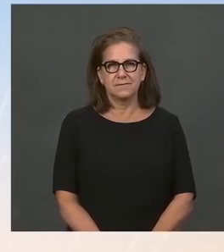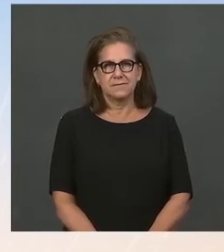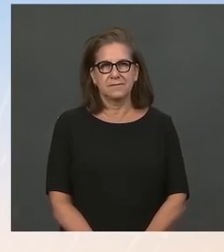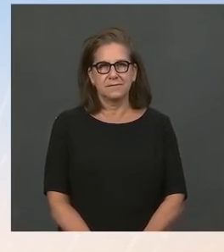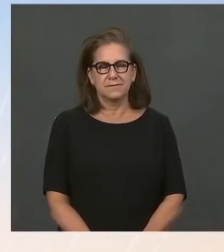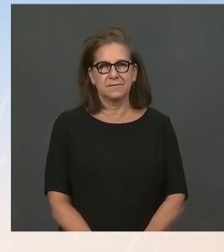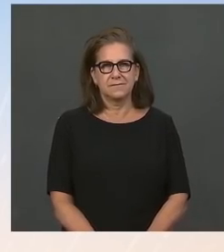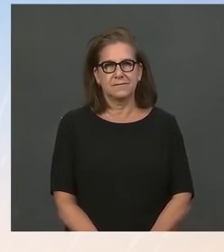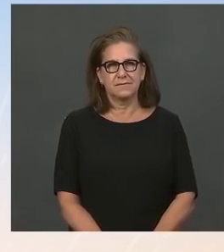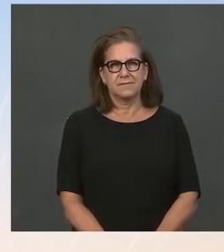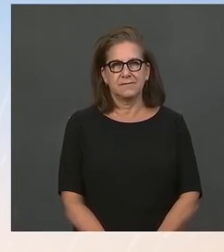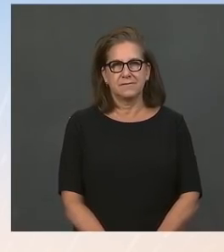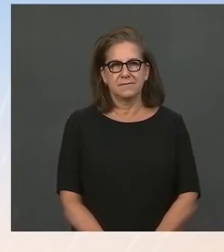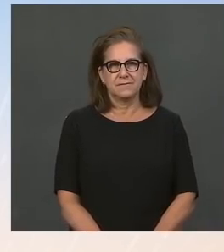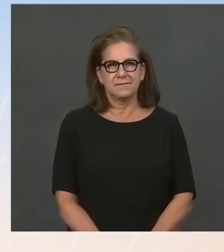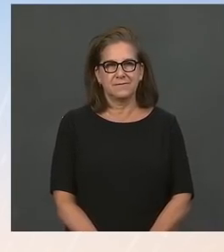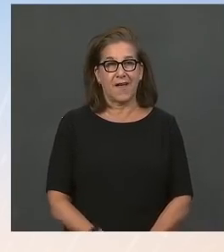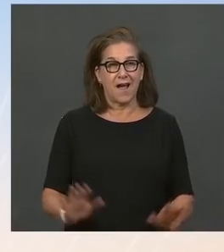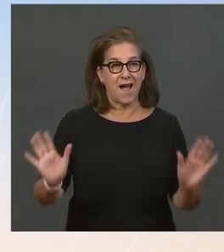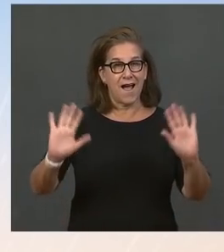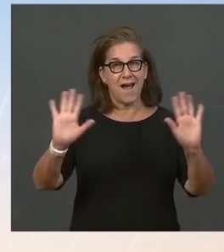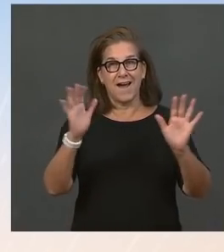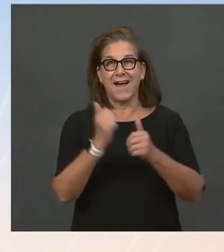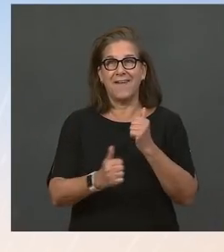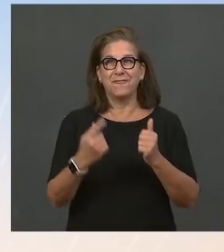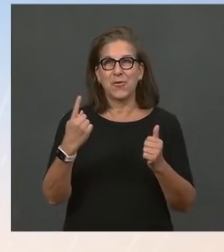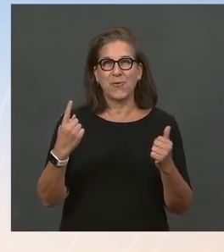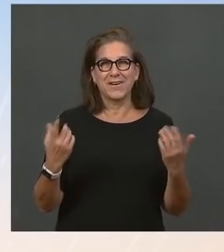Ms. Psaki: Hi, everyone. Happy Friday.